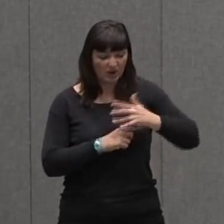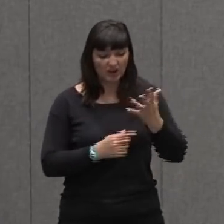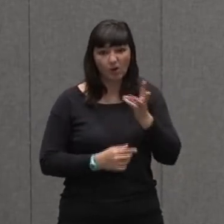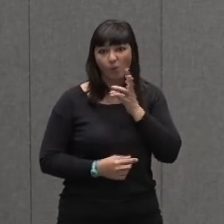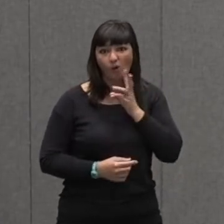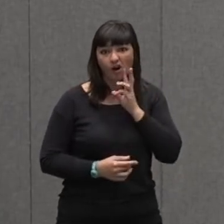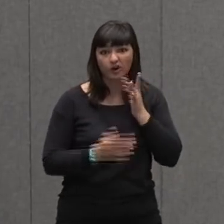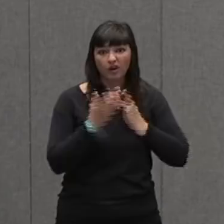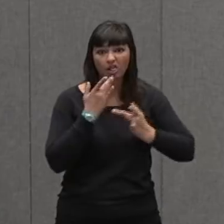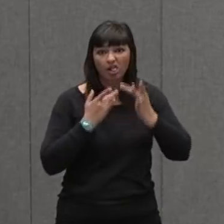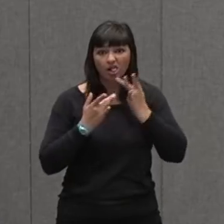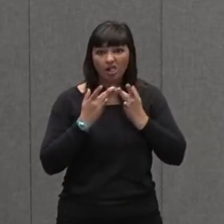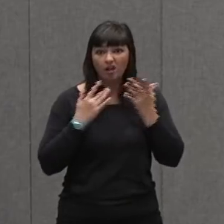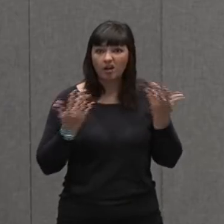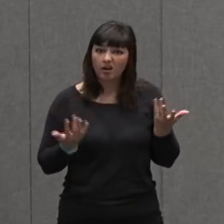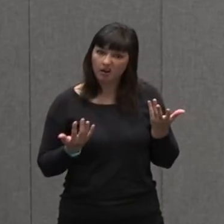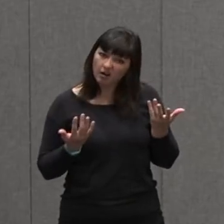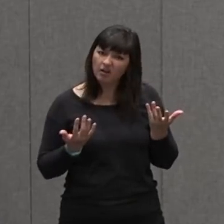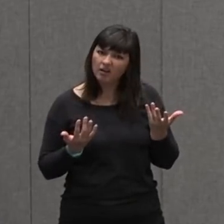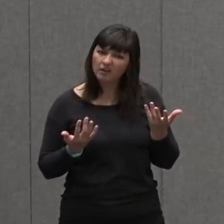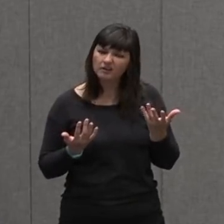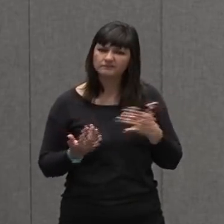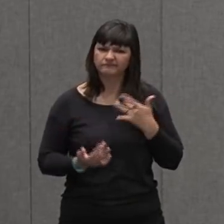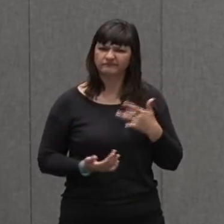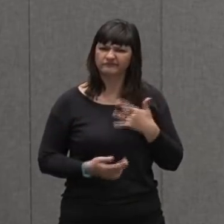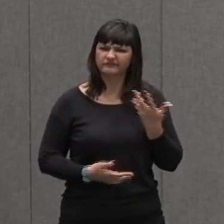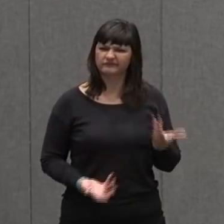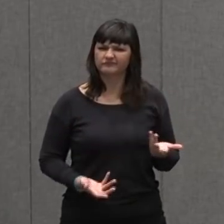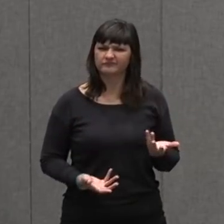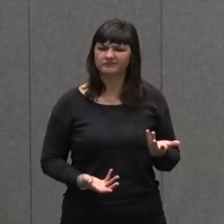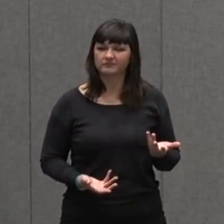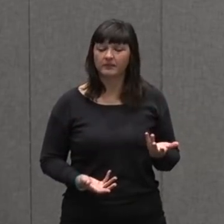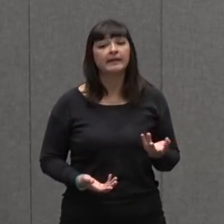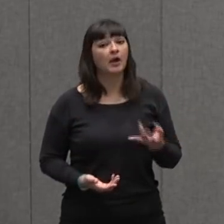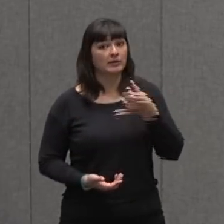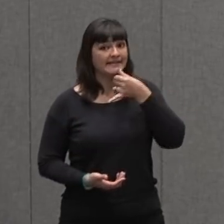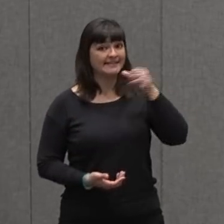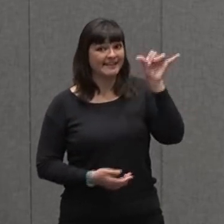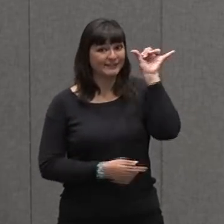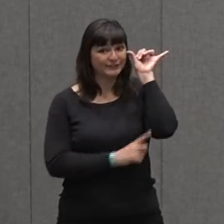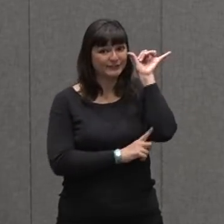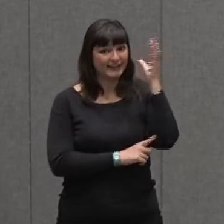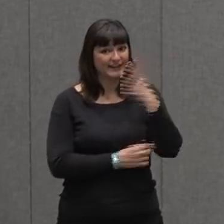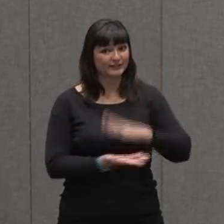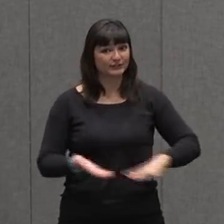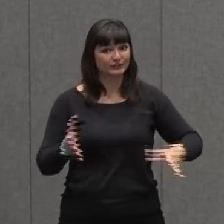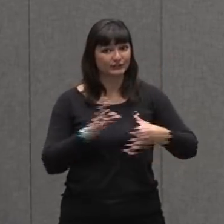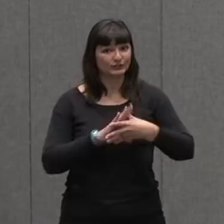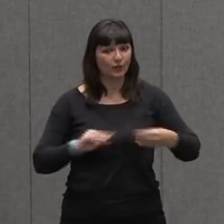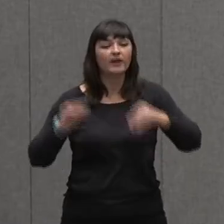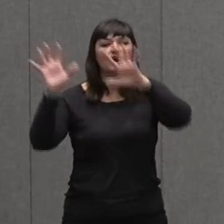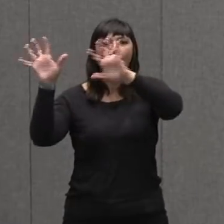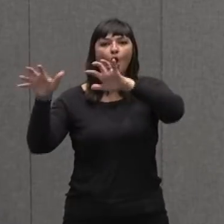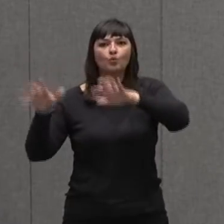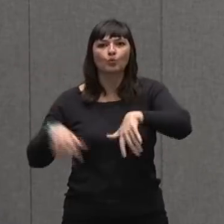which was Wednesday, when it was the rainforest. Where there was a lot of water, more than enough.